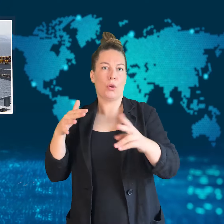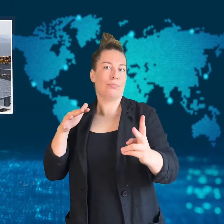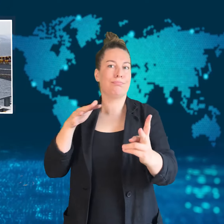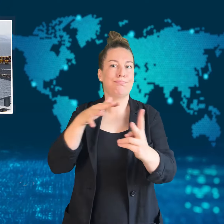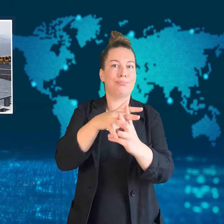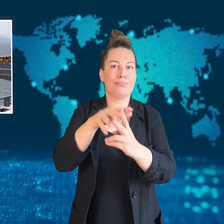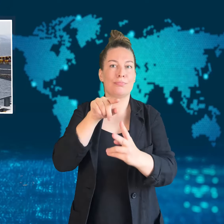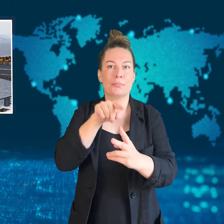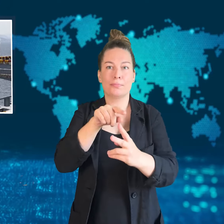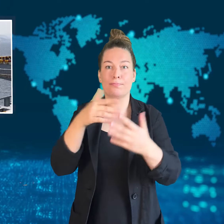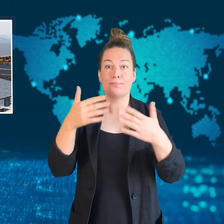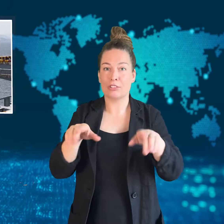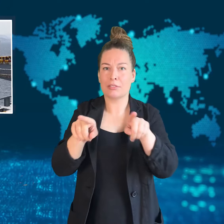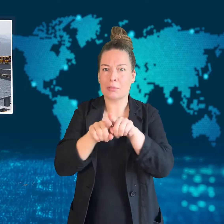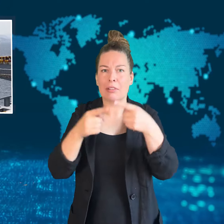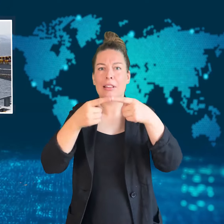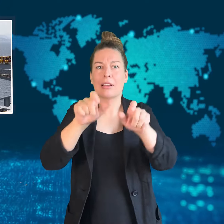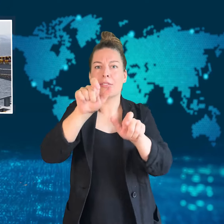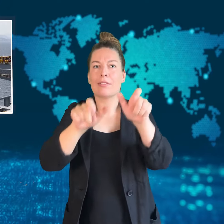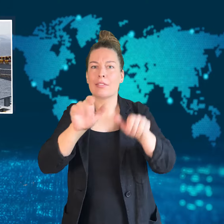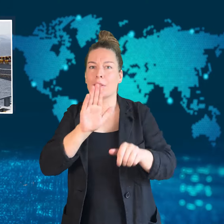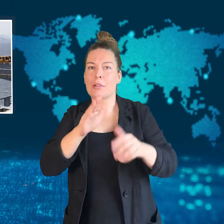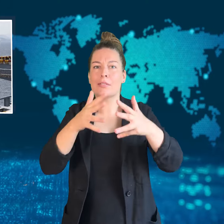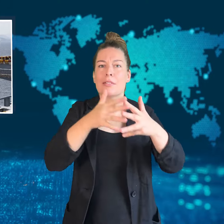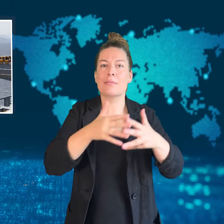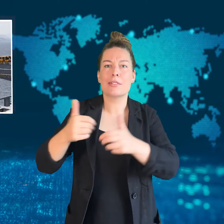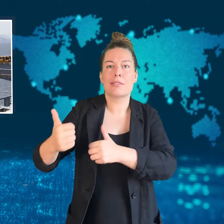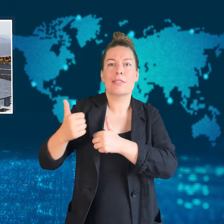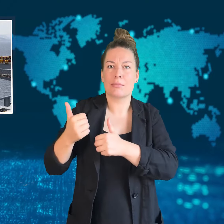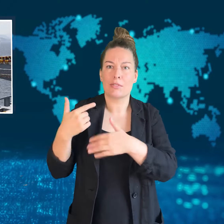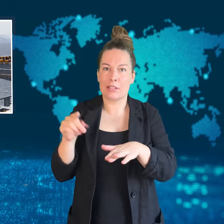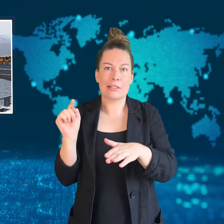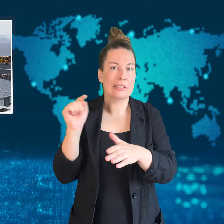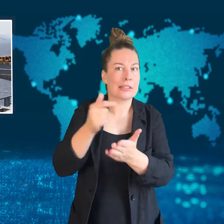the Turkey Youth Union (TGB) assaulted them.